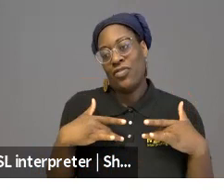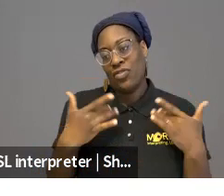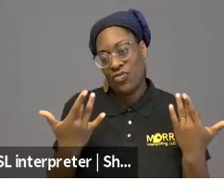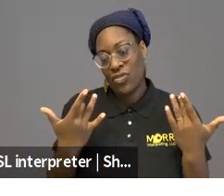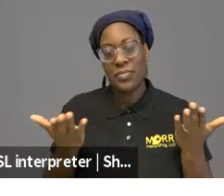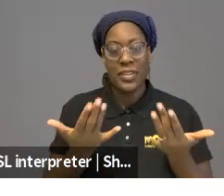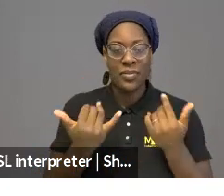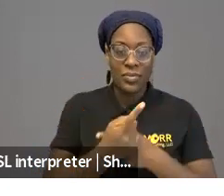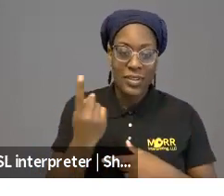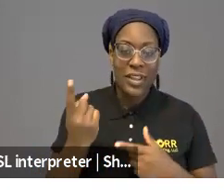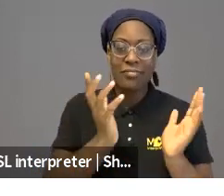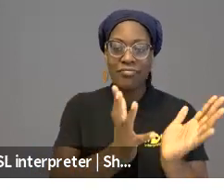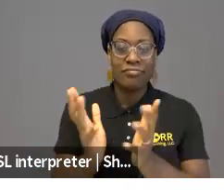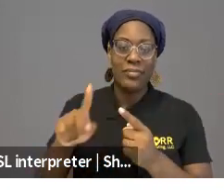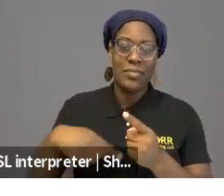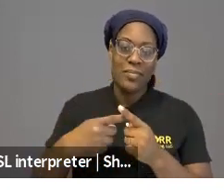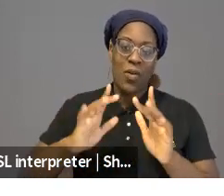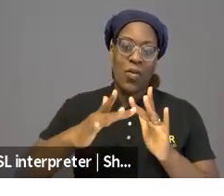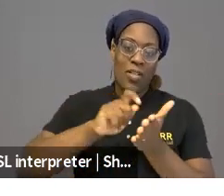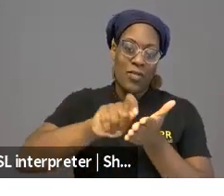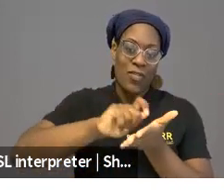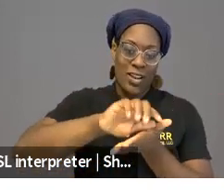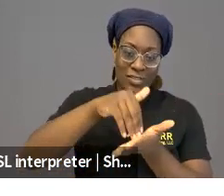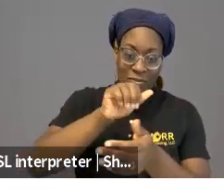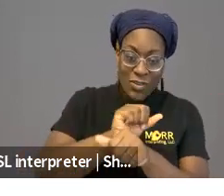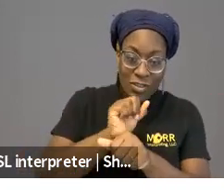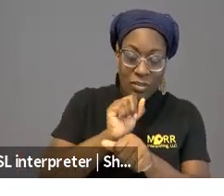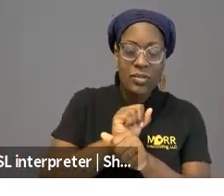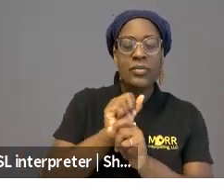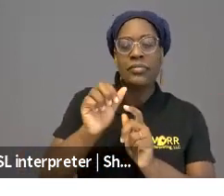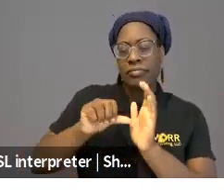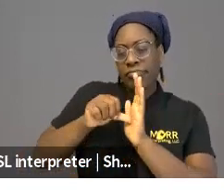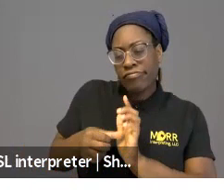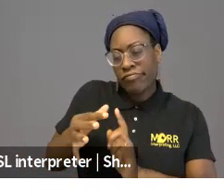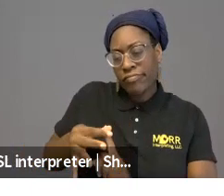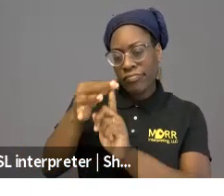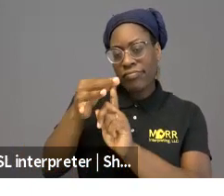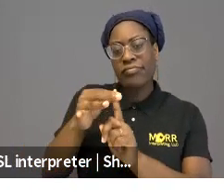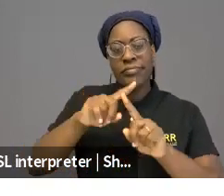work, particularly how we see interdependence related to collaboration and community, which we